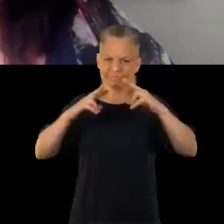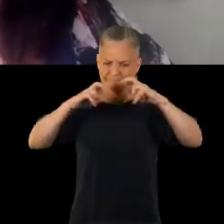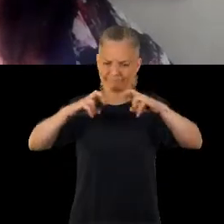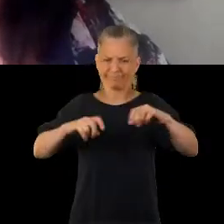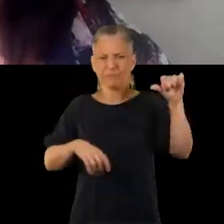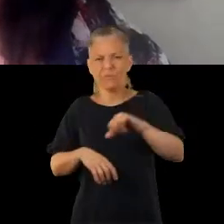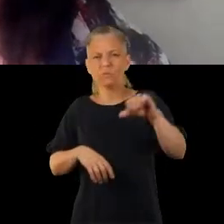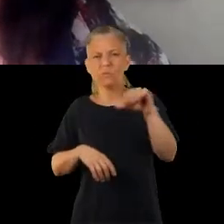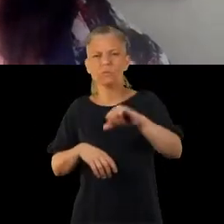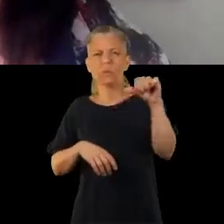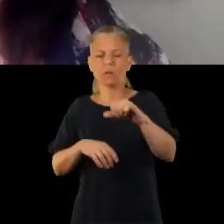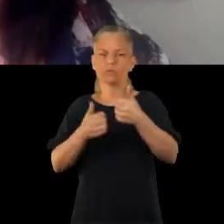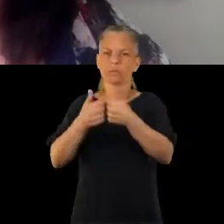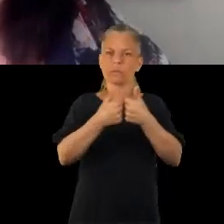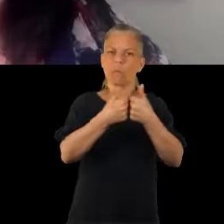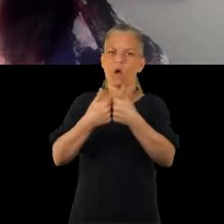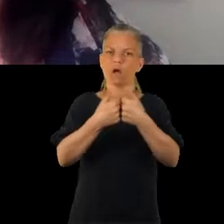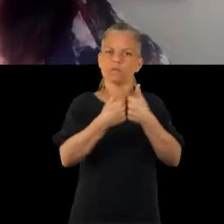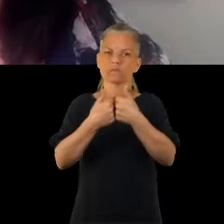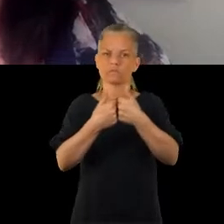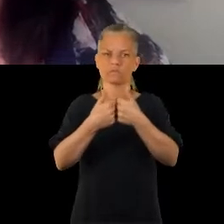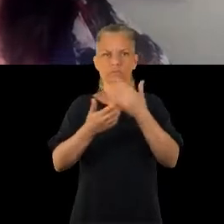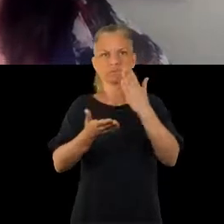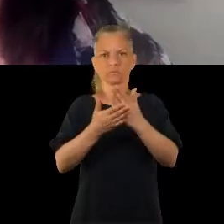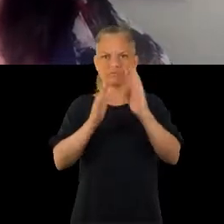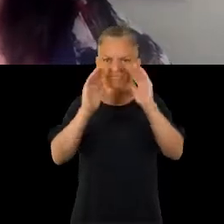Yeah, so there’s some real positives about it. So like, it’s funded, which is grand,